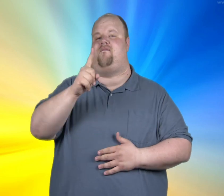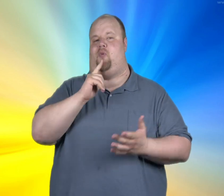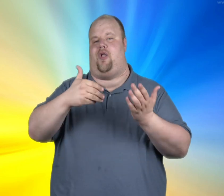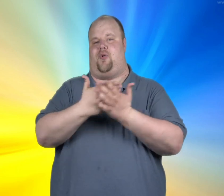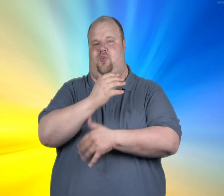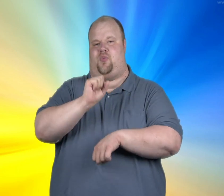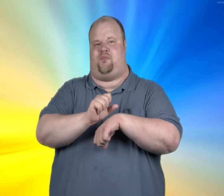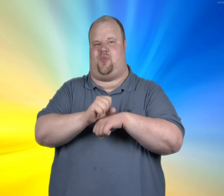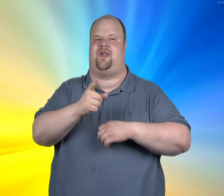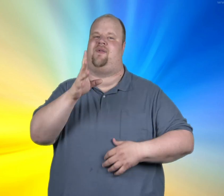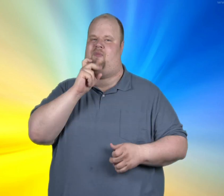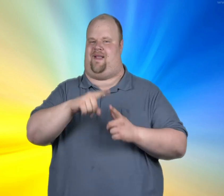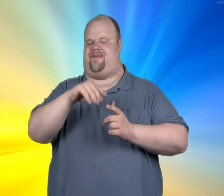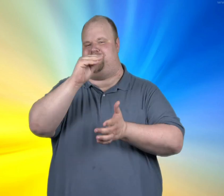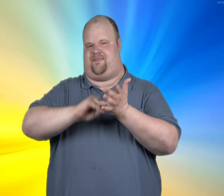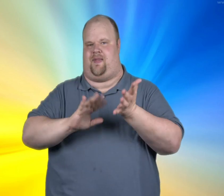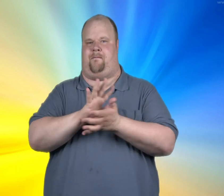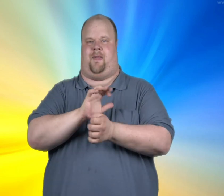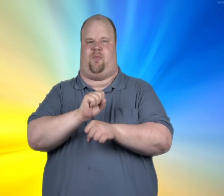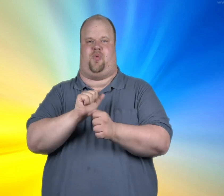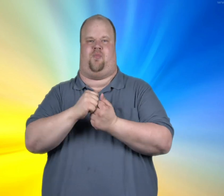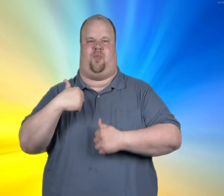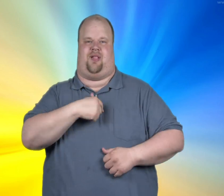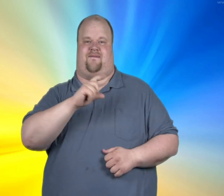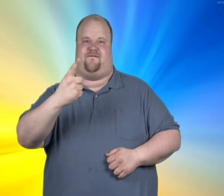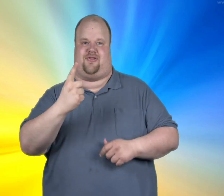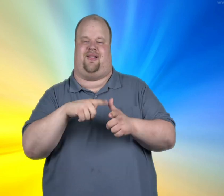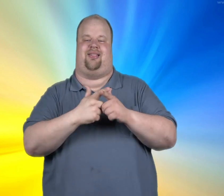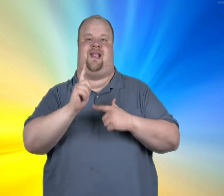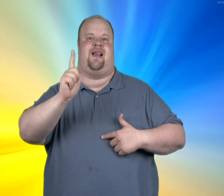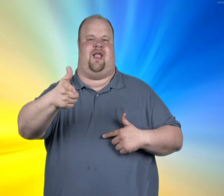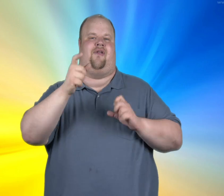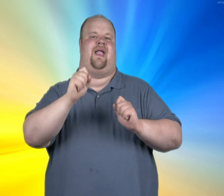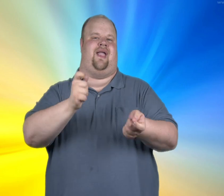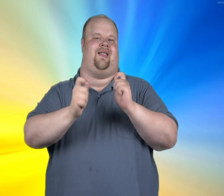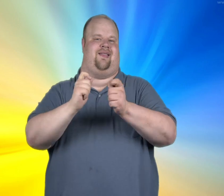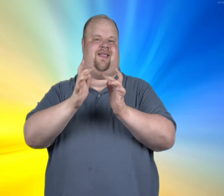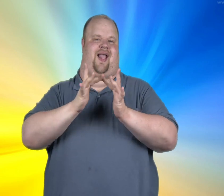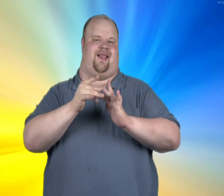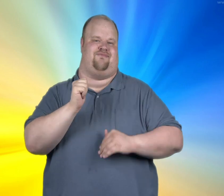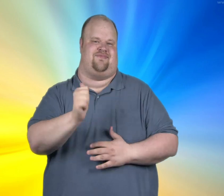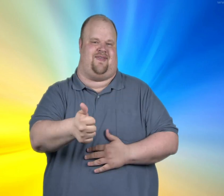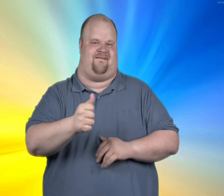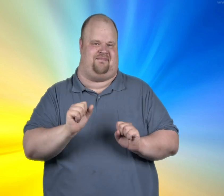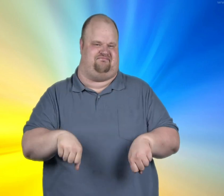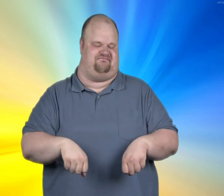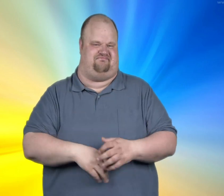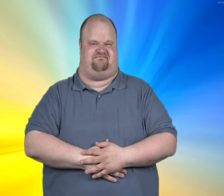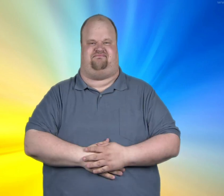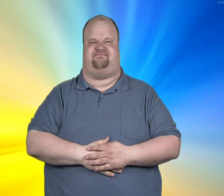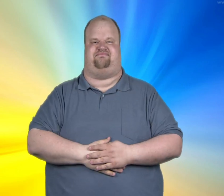If you are a new employee, you will need to complete the paperwork first then you can update your information online after this point on.